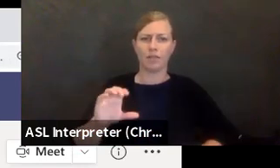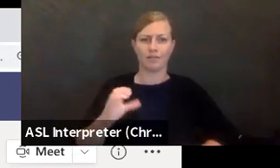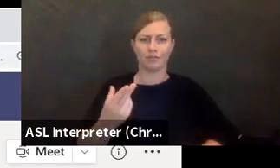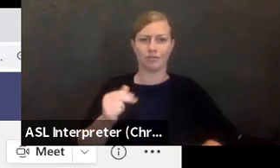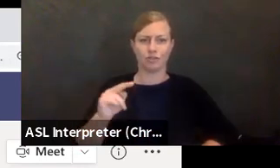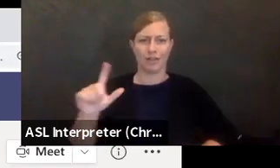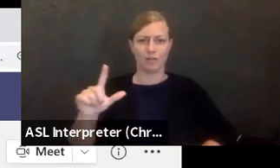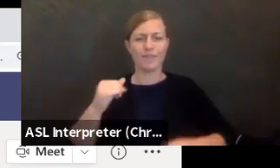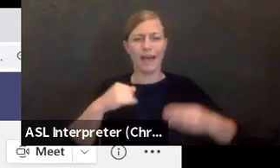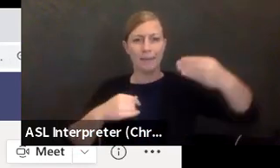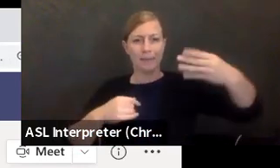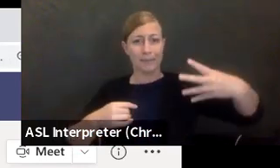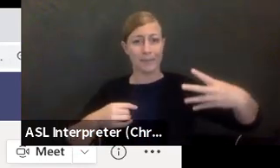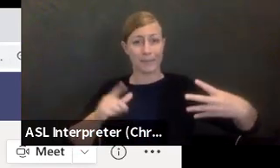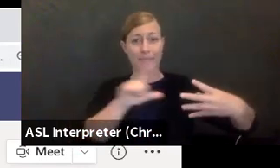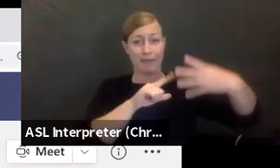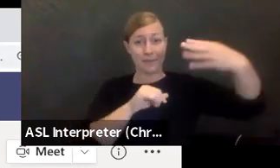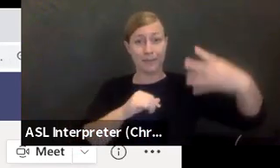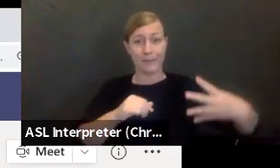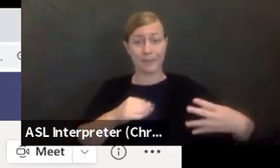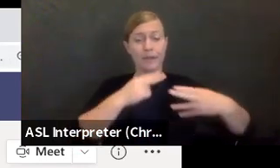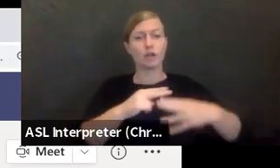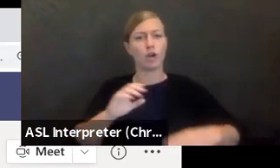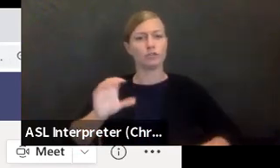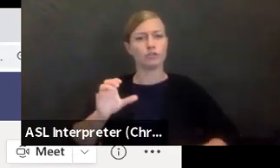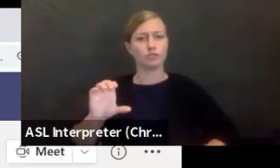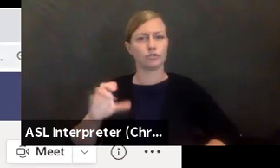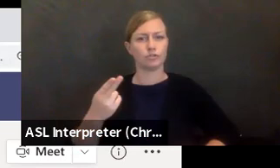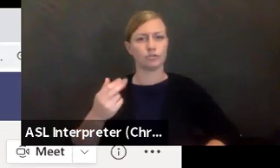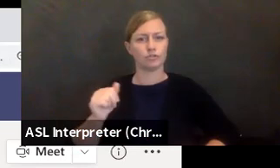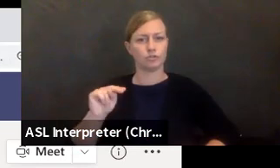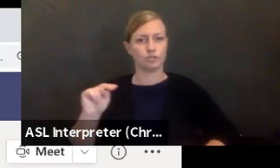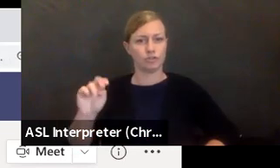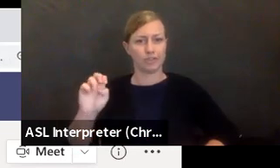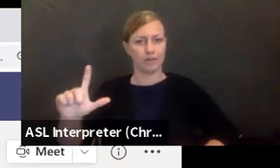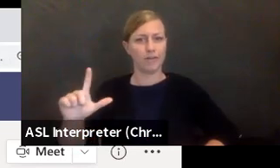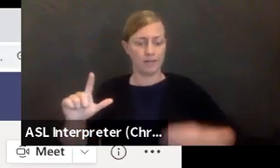The next thing I want to show is that it took me to the general channel;